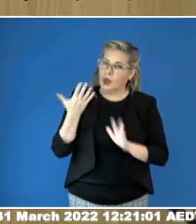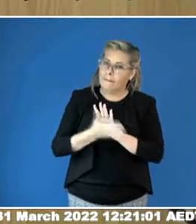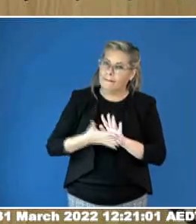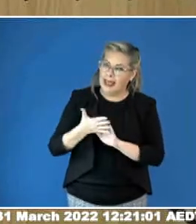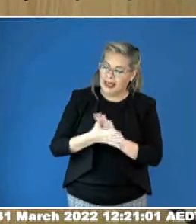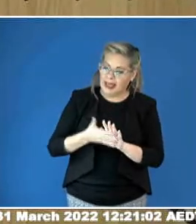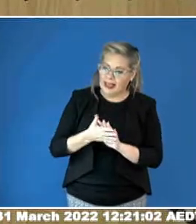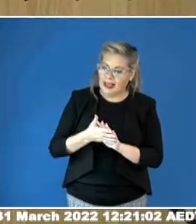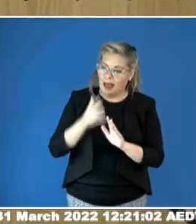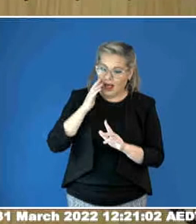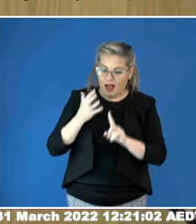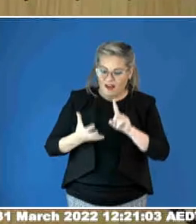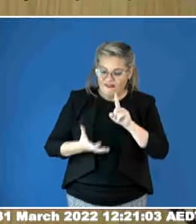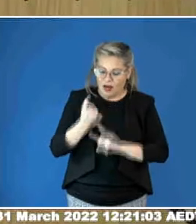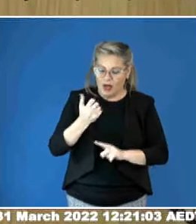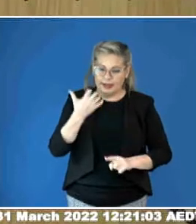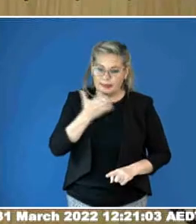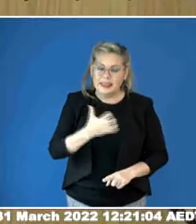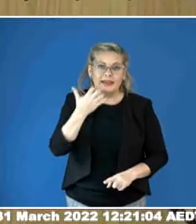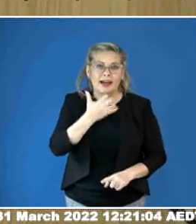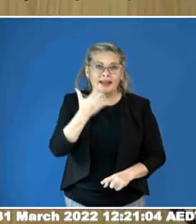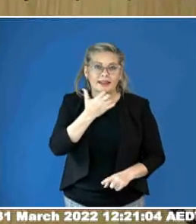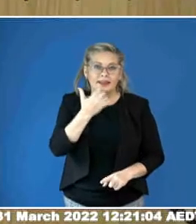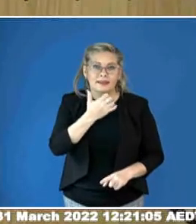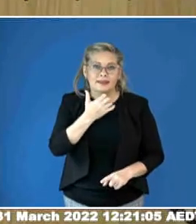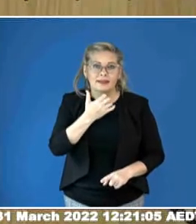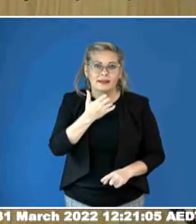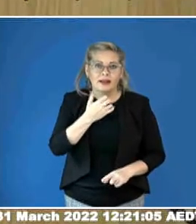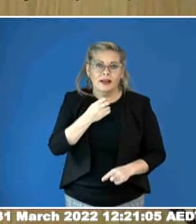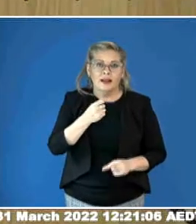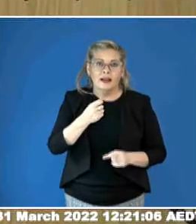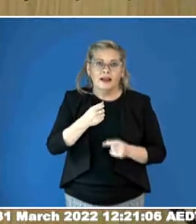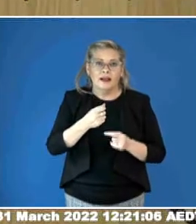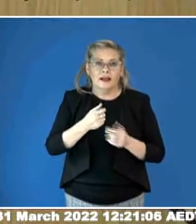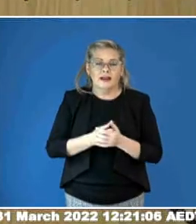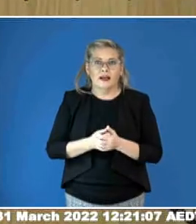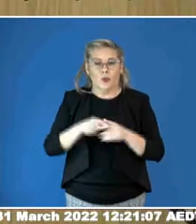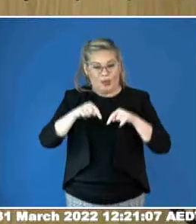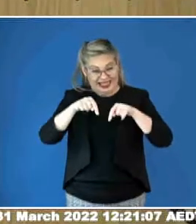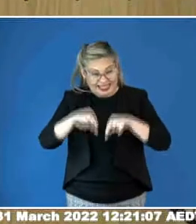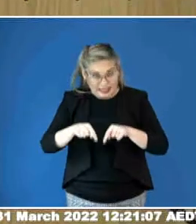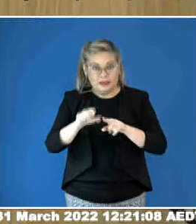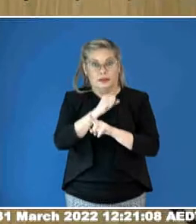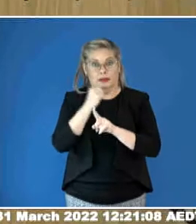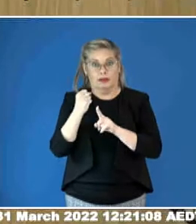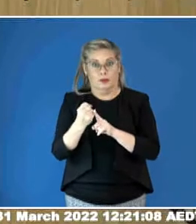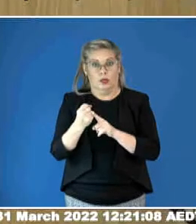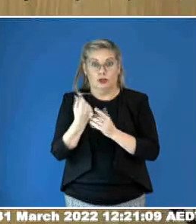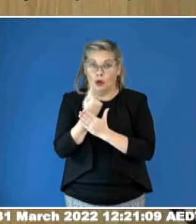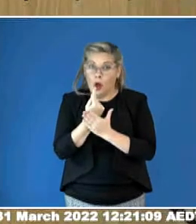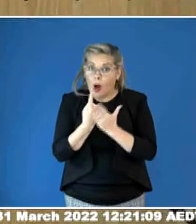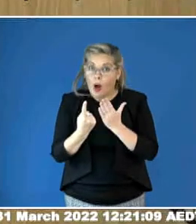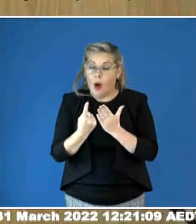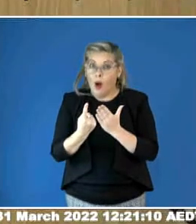were in the procedures for dealing with this particular case were - that procedure that